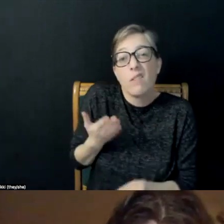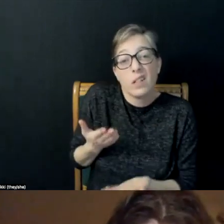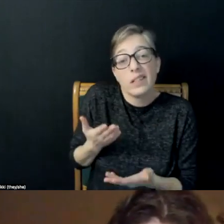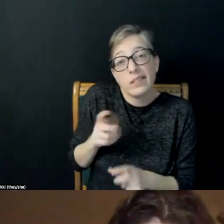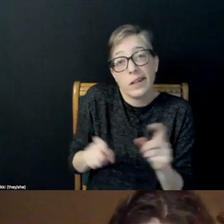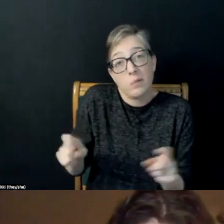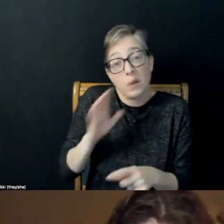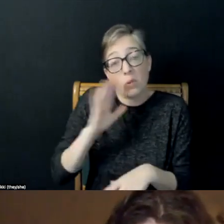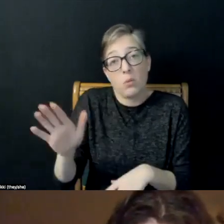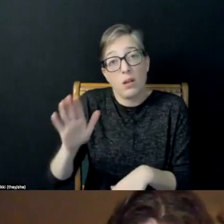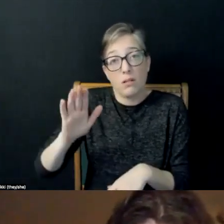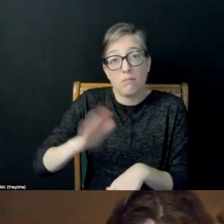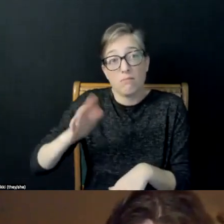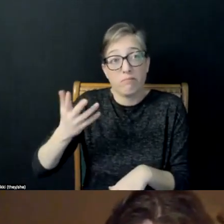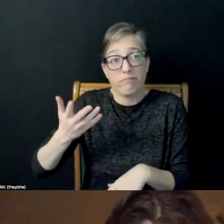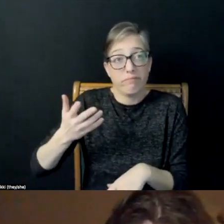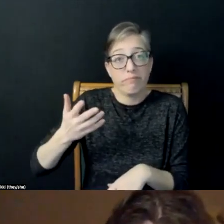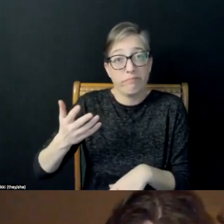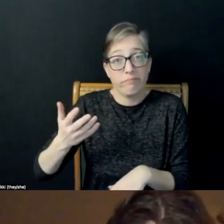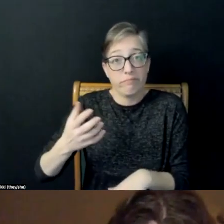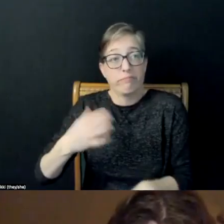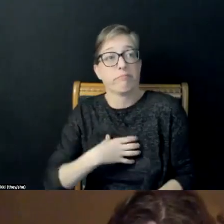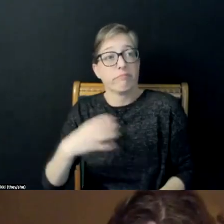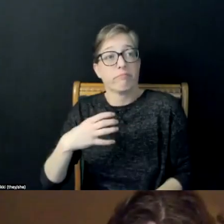about our abilities to parent and we end up interfacing with the system.